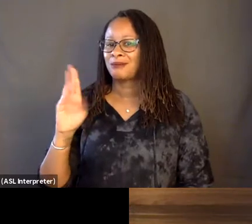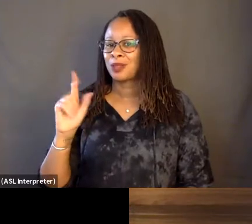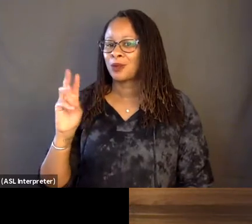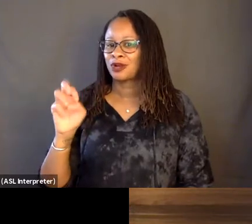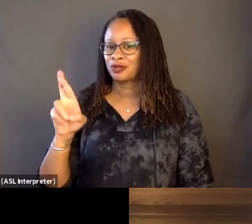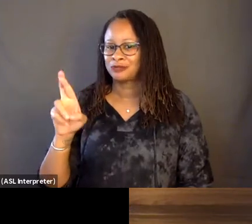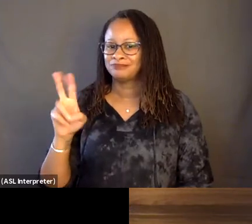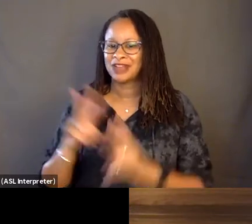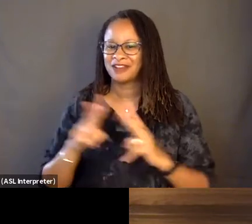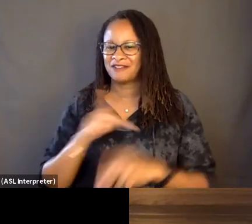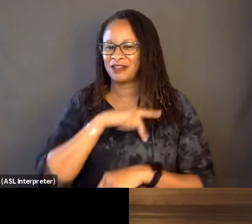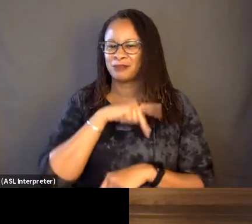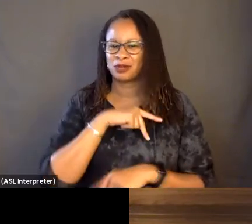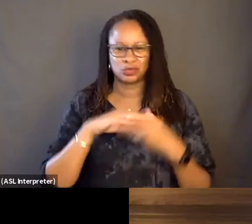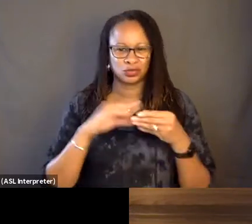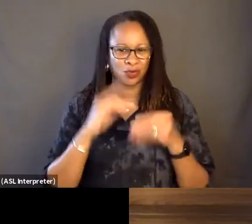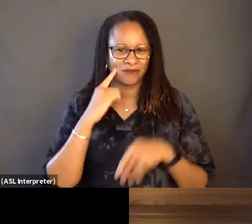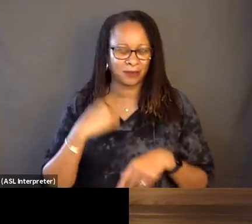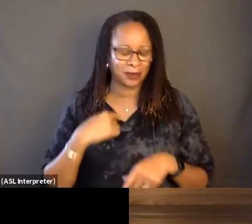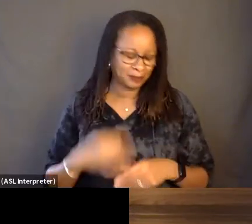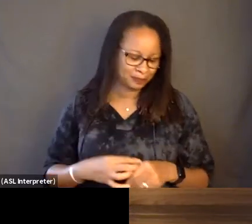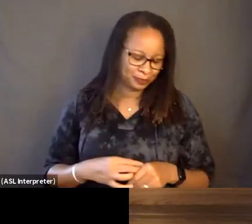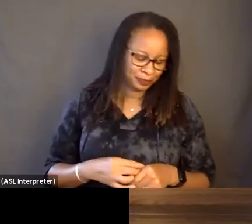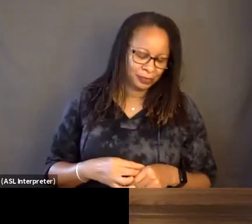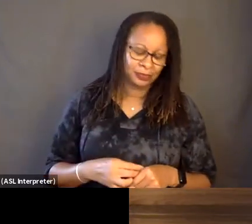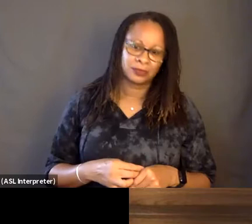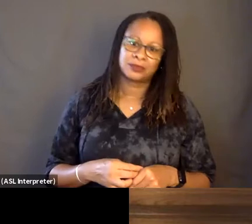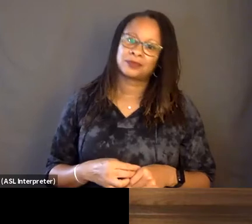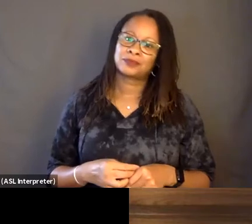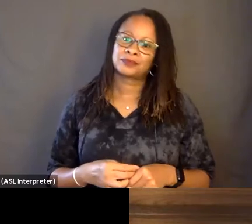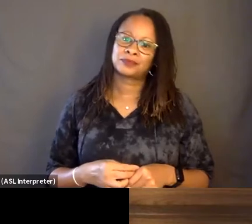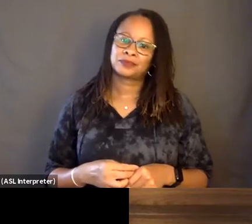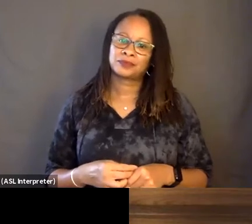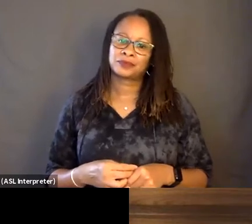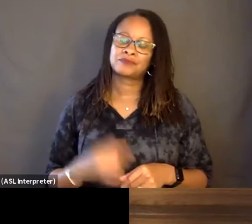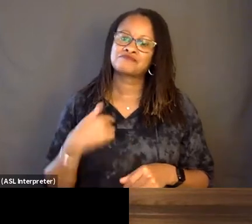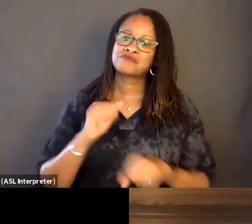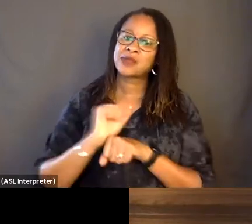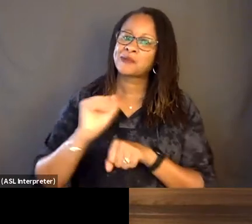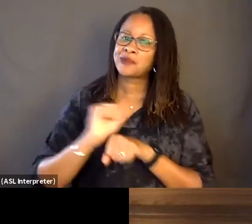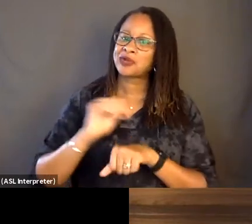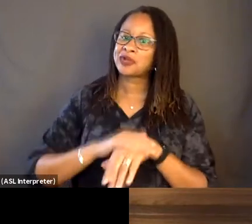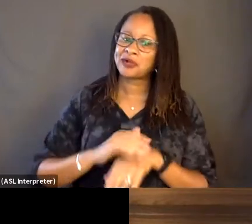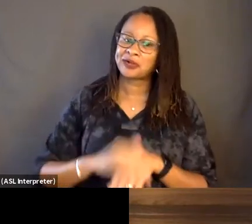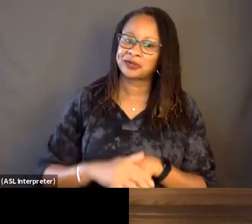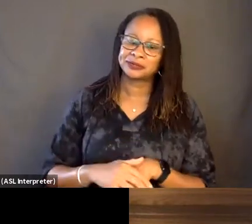And I'm working on another project